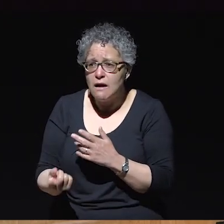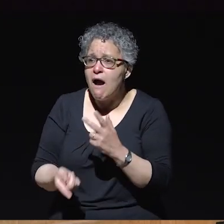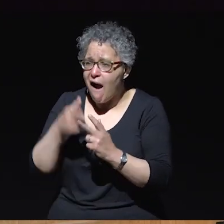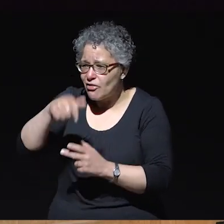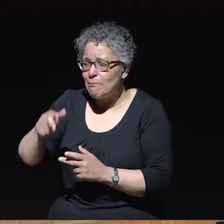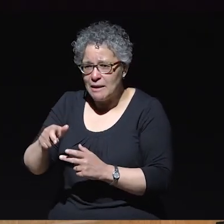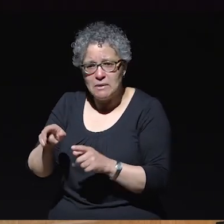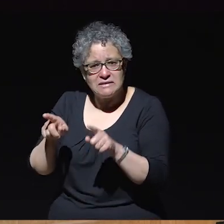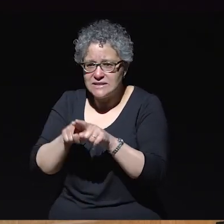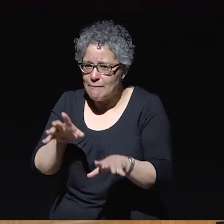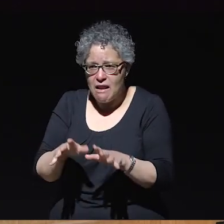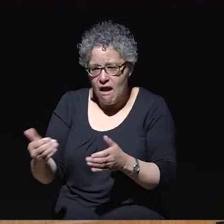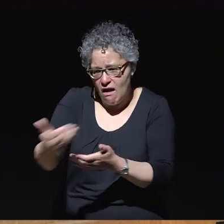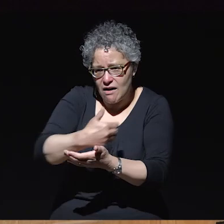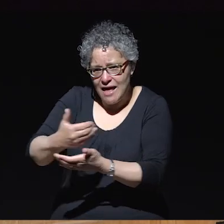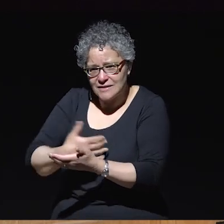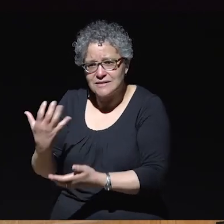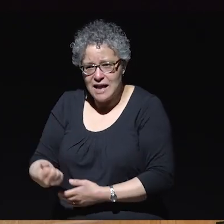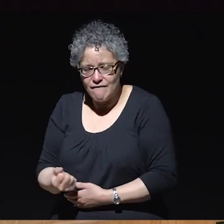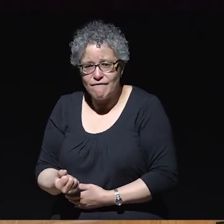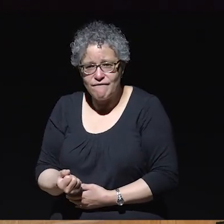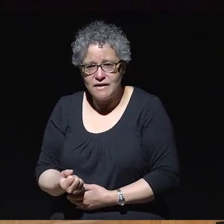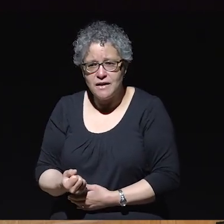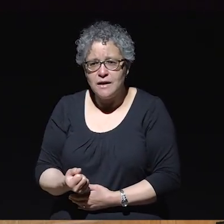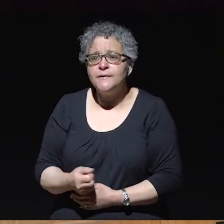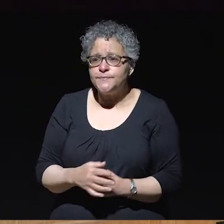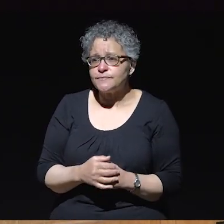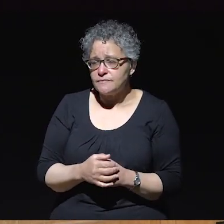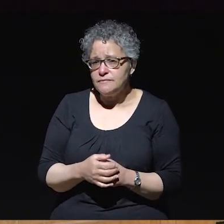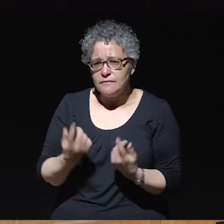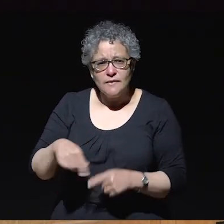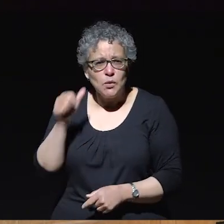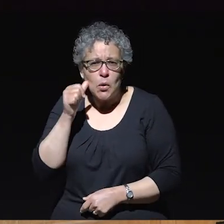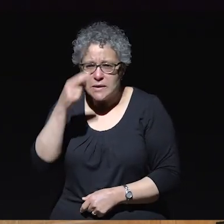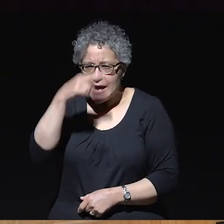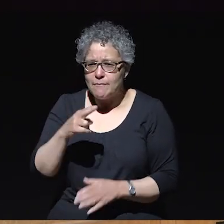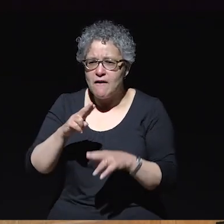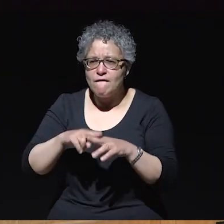with names who are very familiar to us in the 21st century, the likes of Frick, Carnegie,